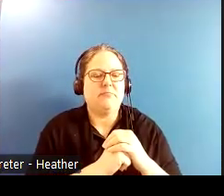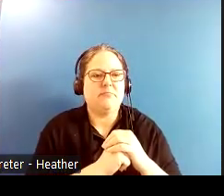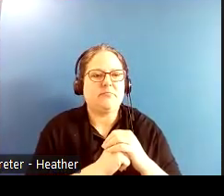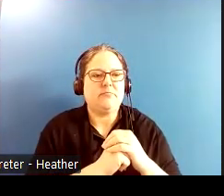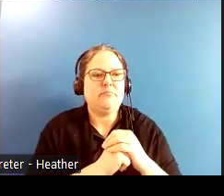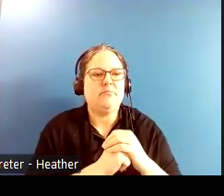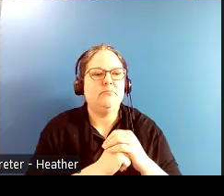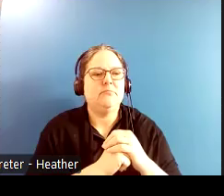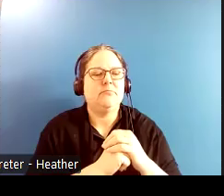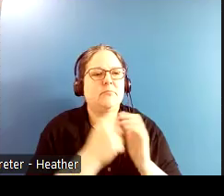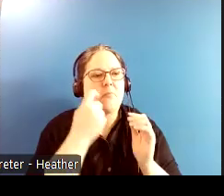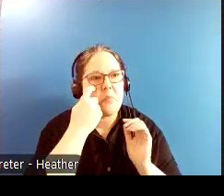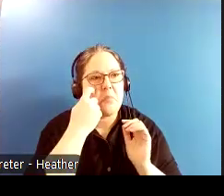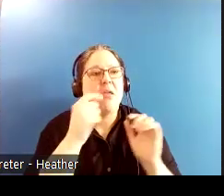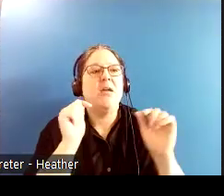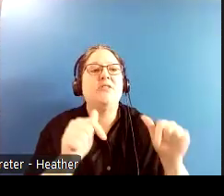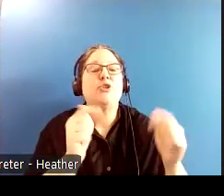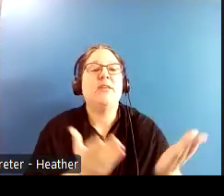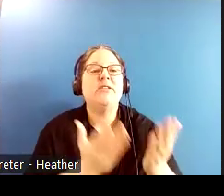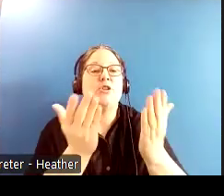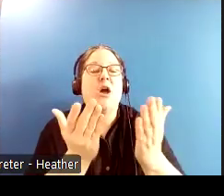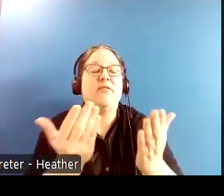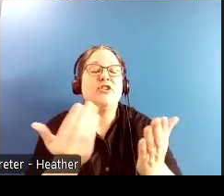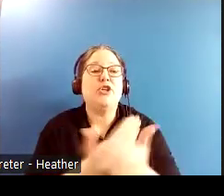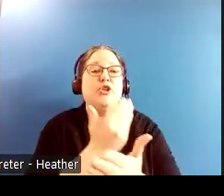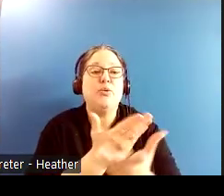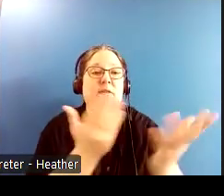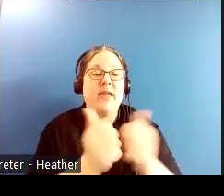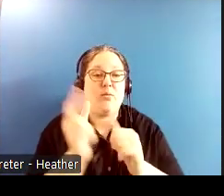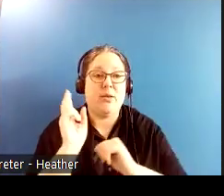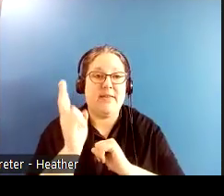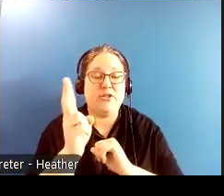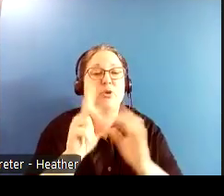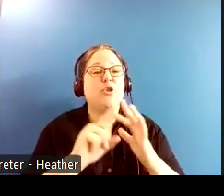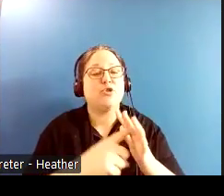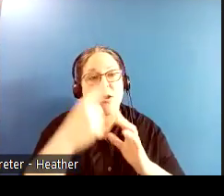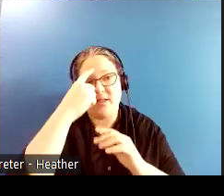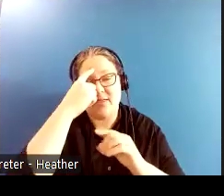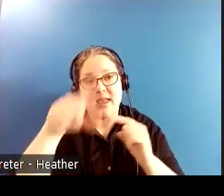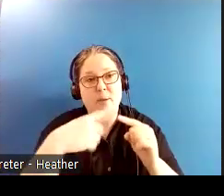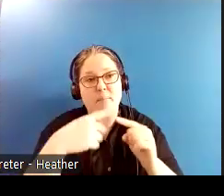This ushers in uh a new period in history where we start thinking about uh math a little bit